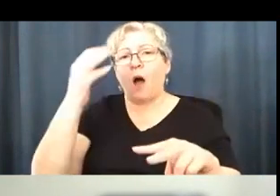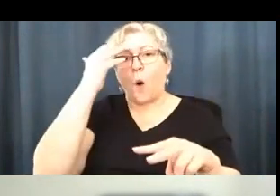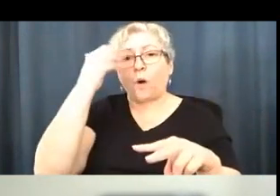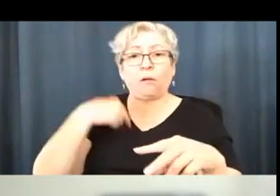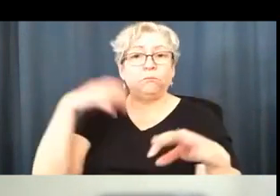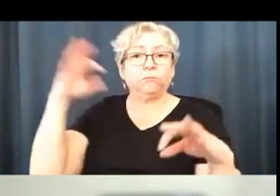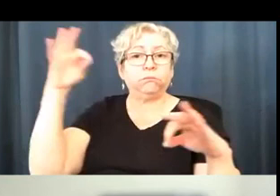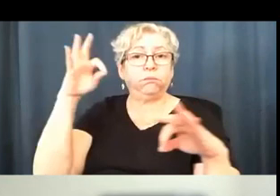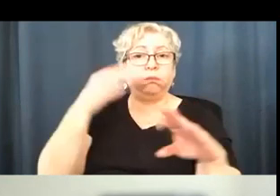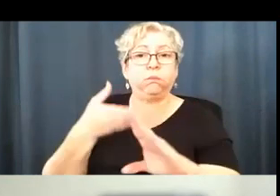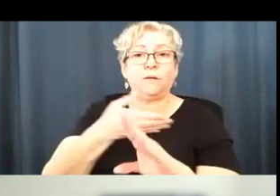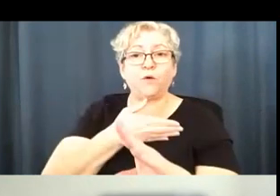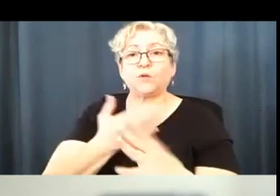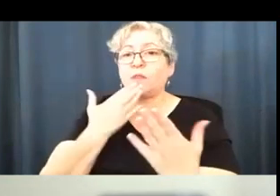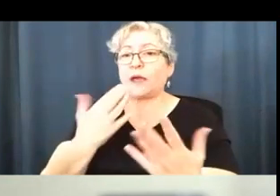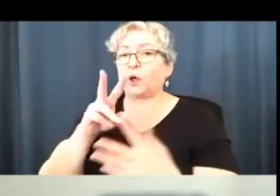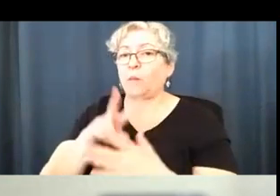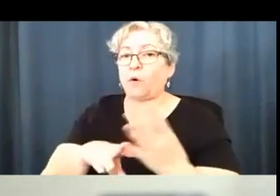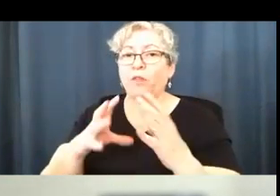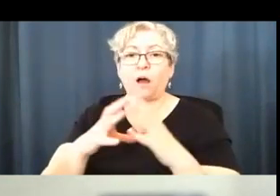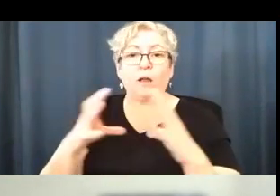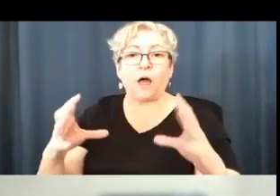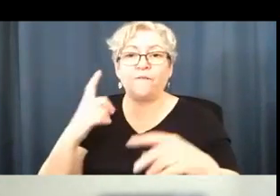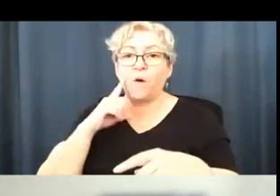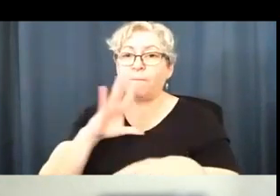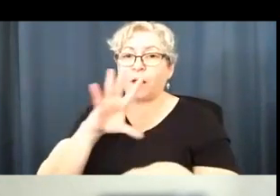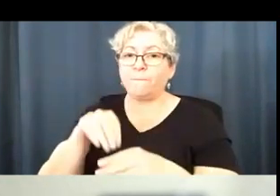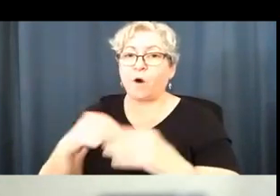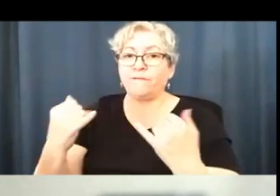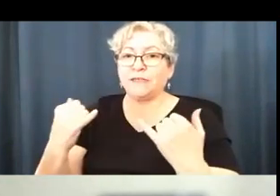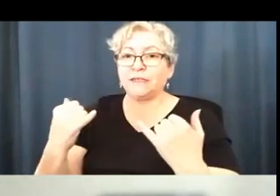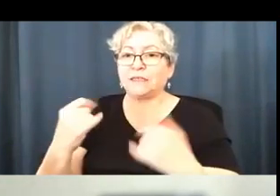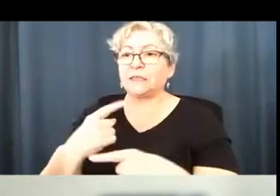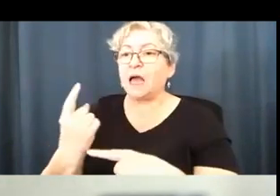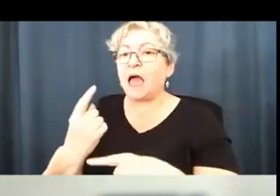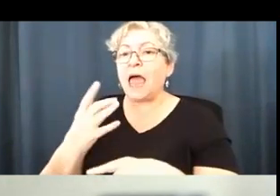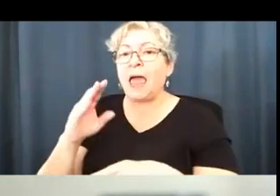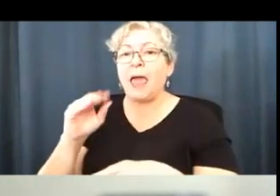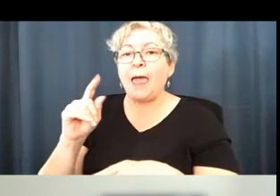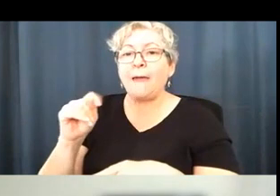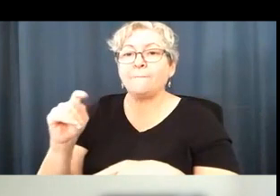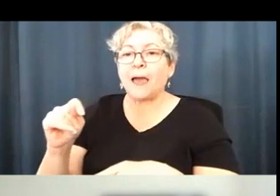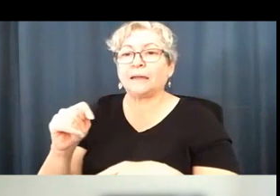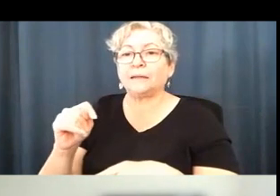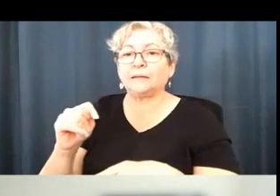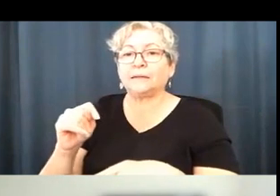So I thank you both so much for being a part of this. And Matt, I'm excited to have you on screen next time as well.